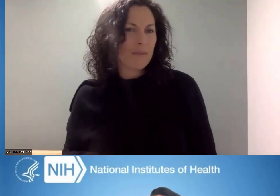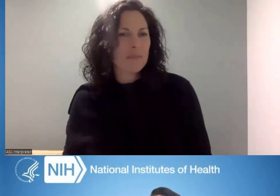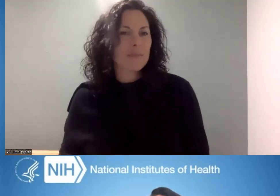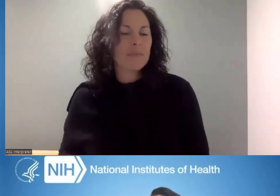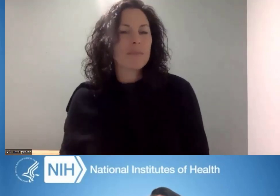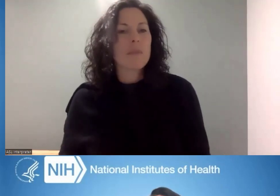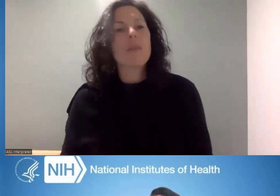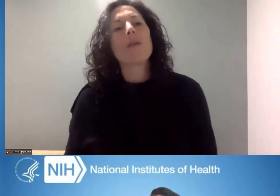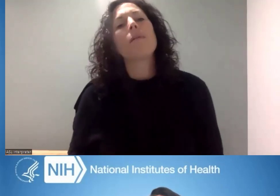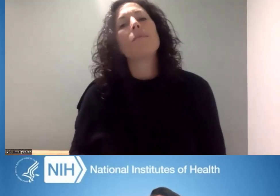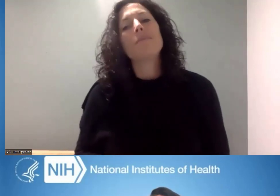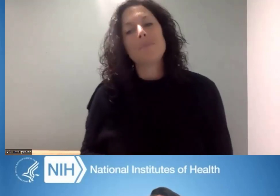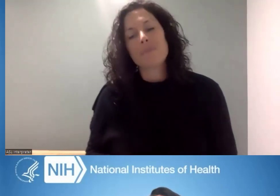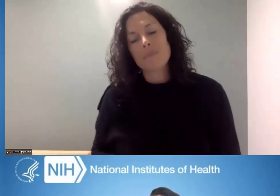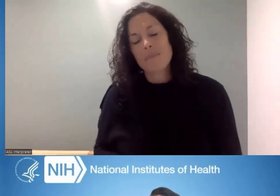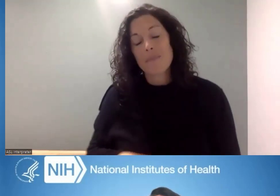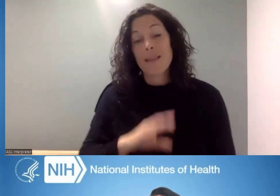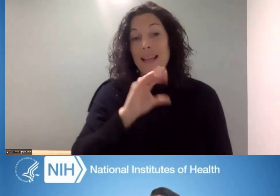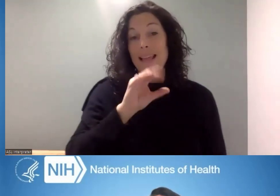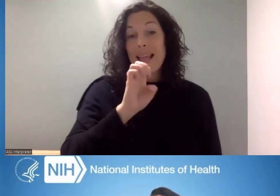Ki-cha Flash-Zapata: So Case 1 had to do